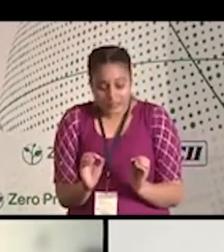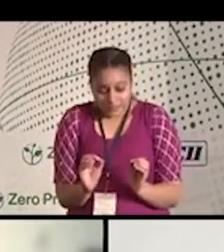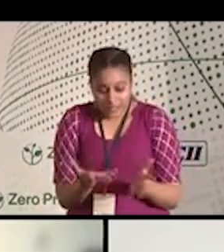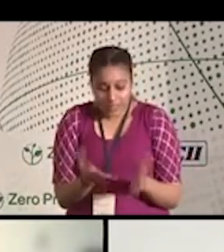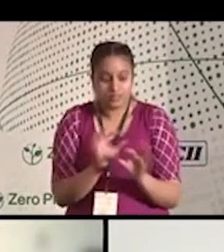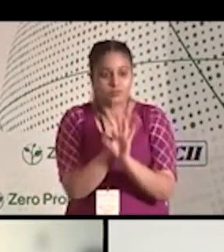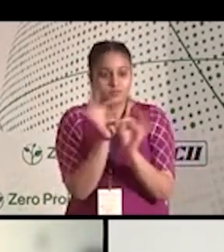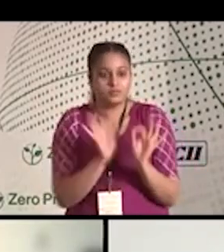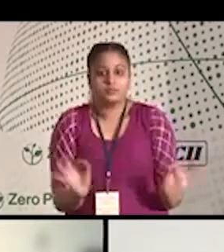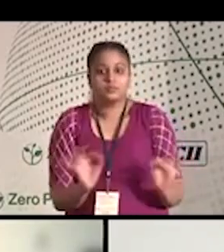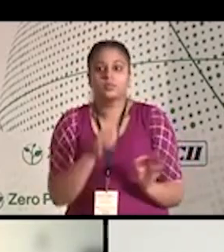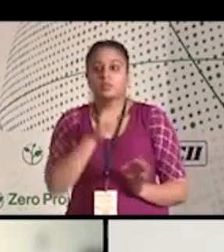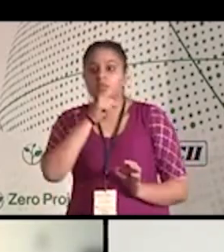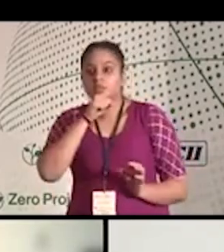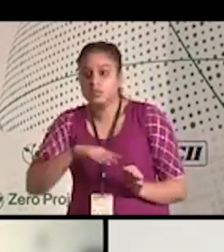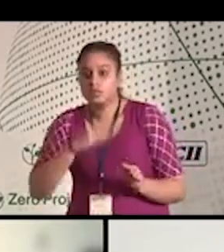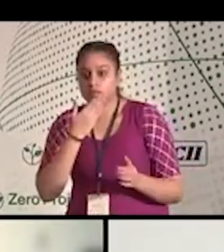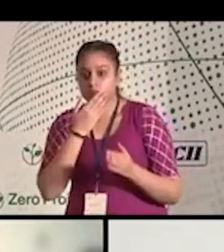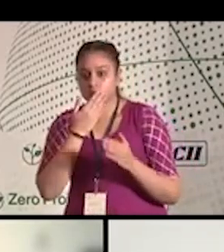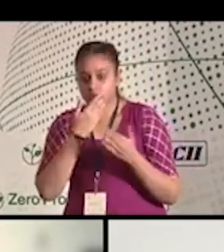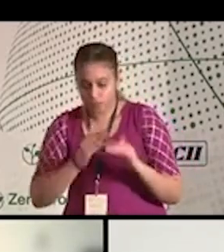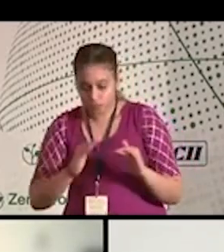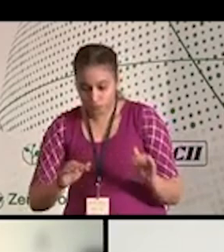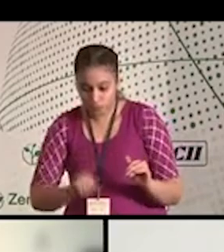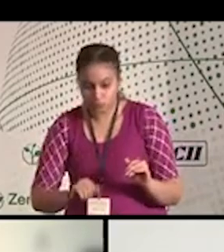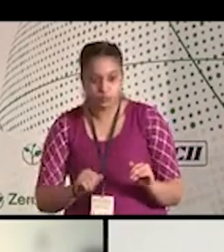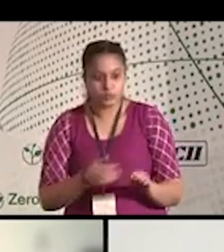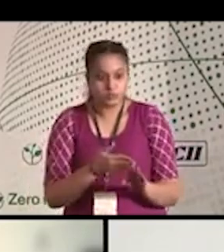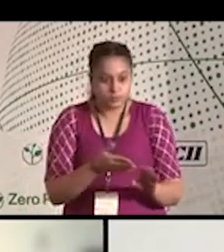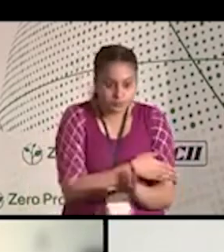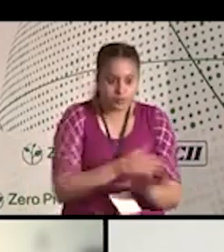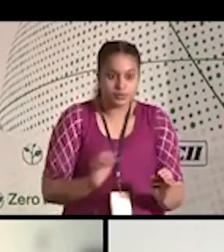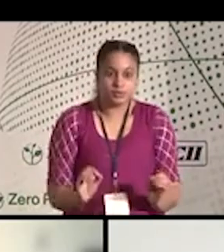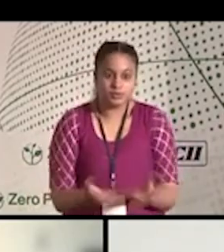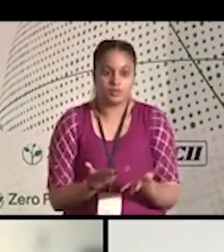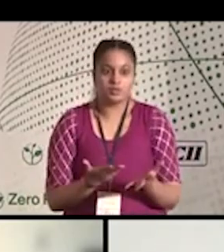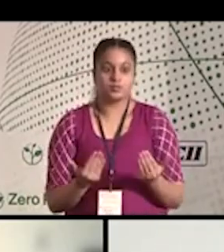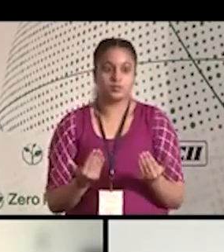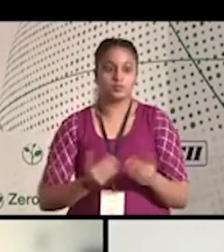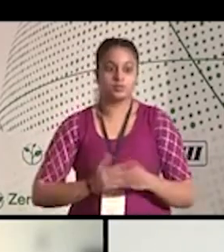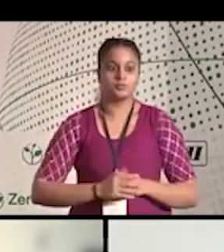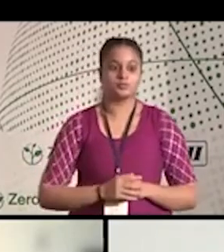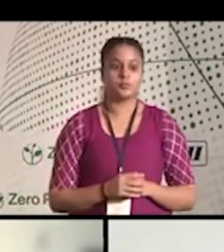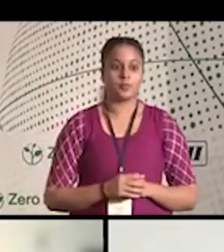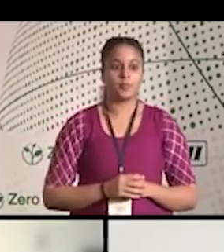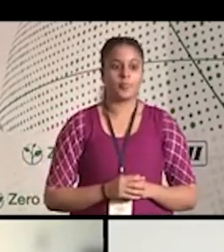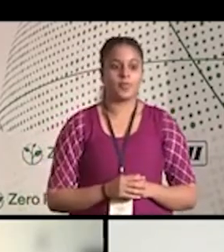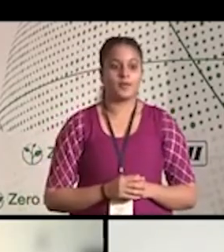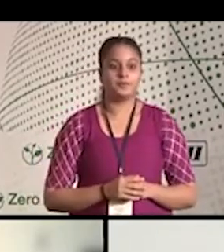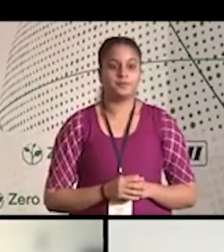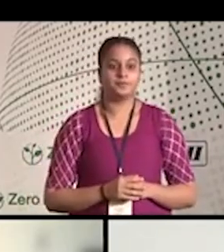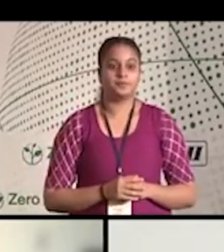children and young adults right from the very beginning. Because what is important is it's not that, you know,